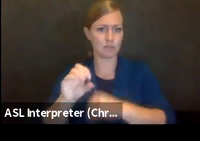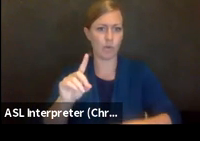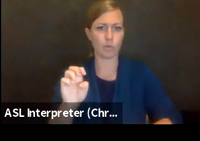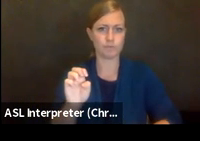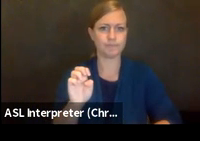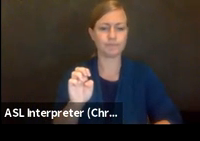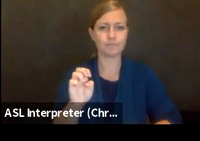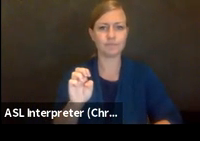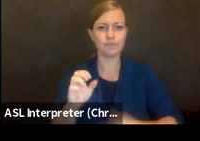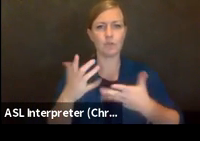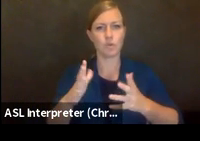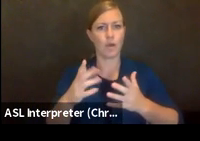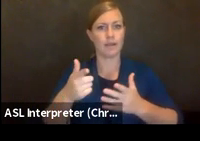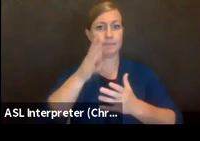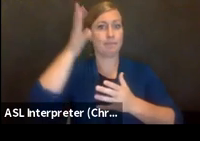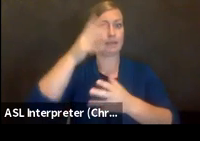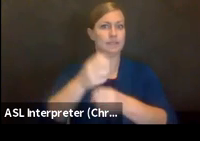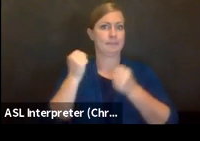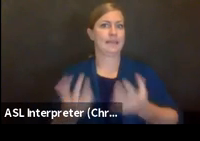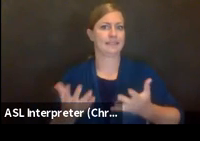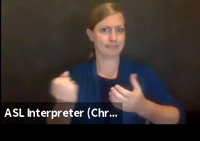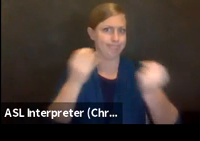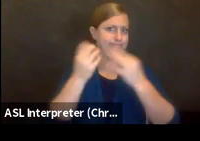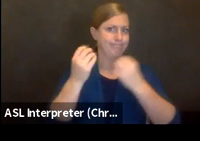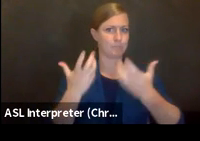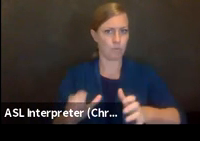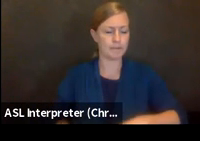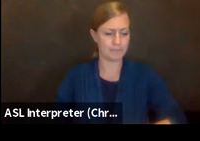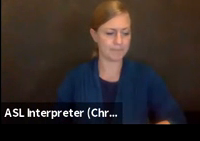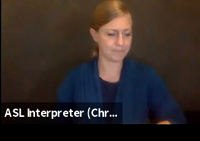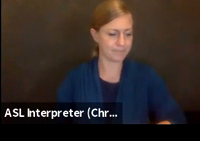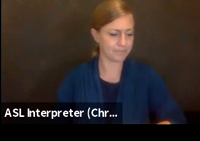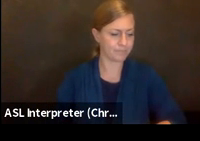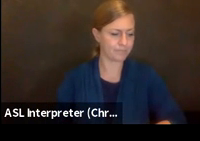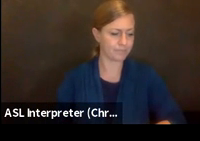ESD 189 - Amy Colburn: It's not overwhelming for parents. So if I click on parent access code.